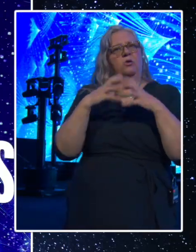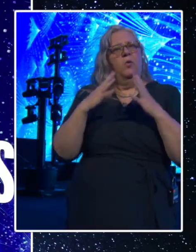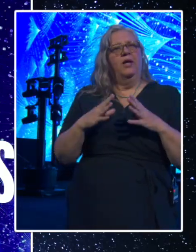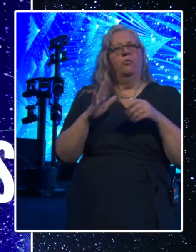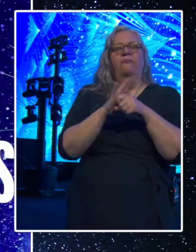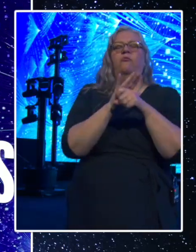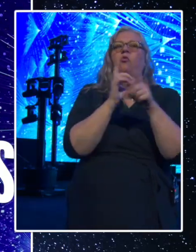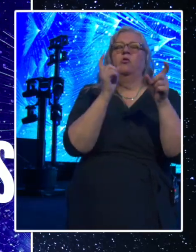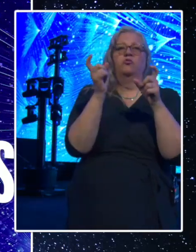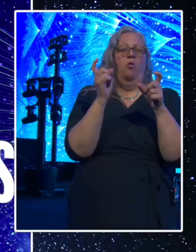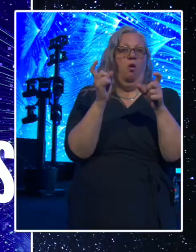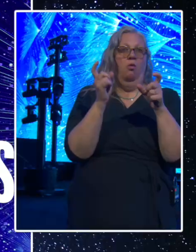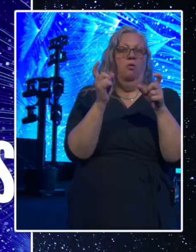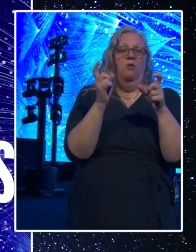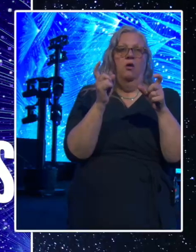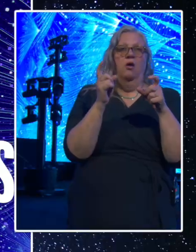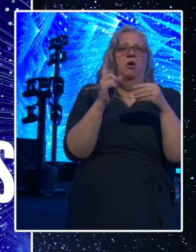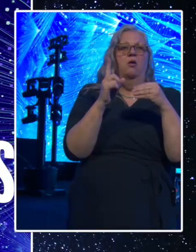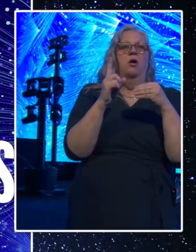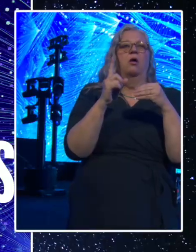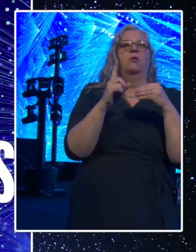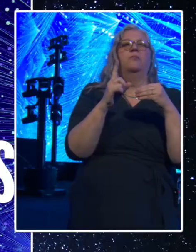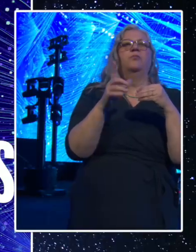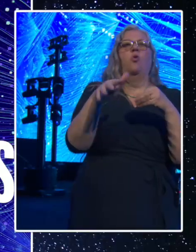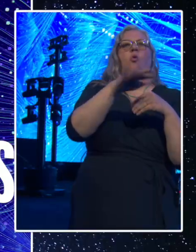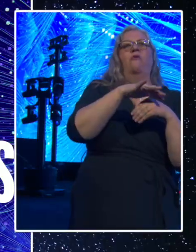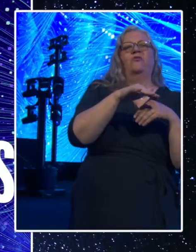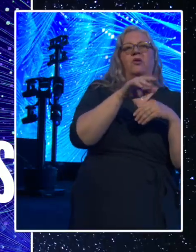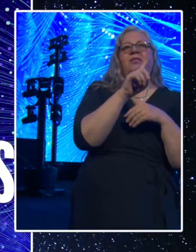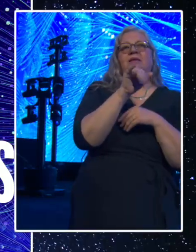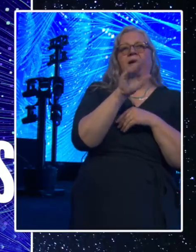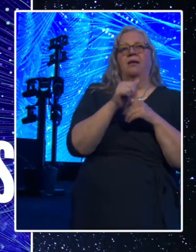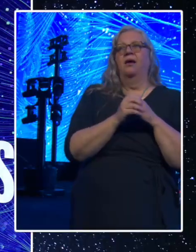with full control over the data resides.